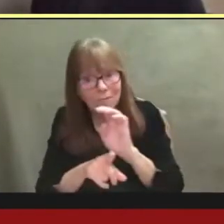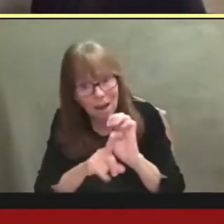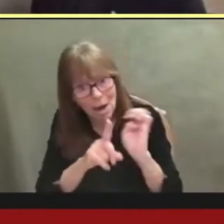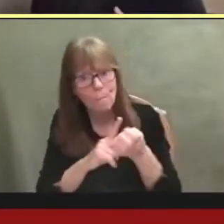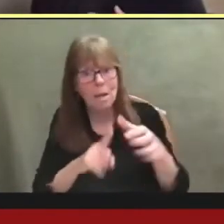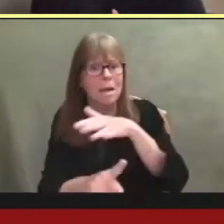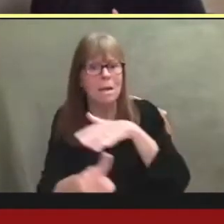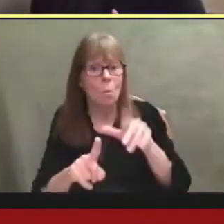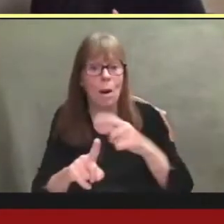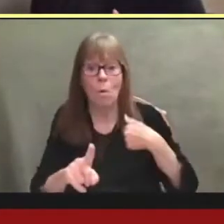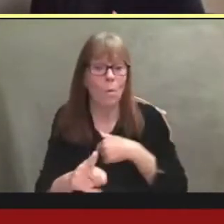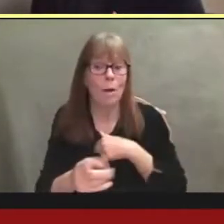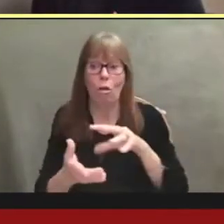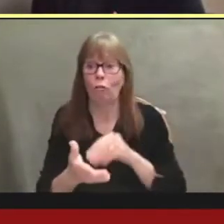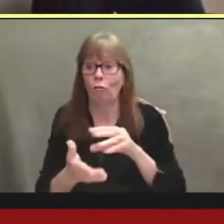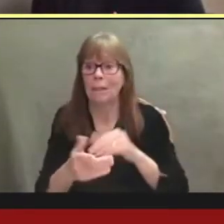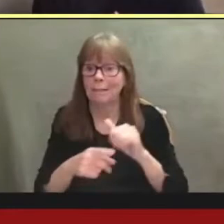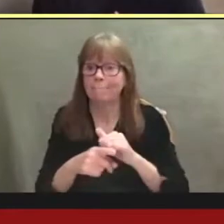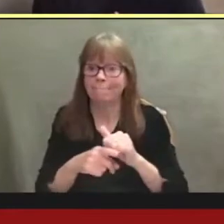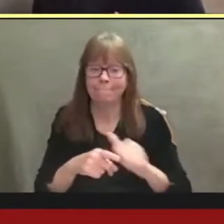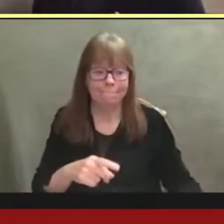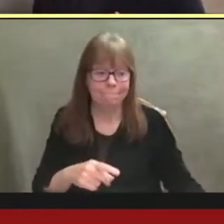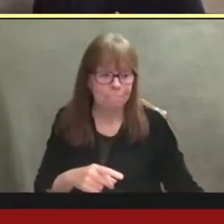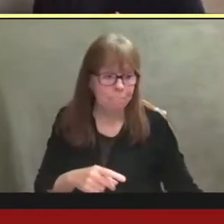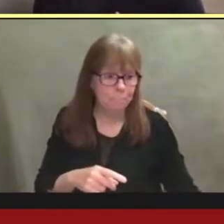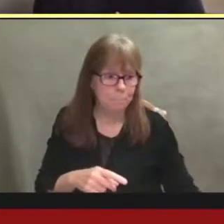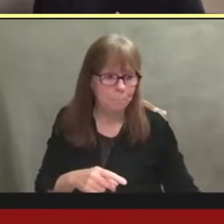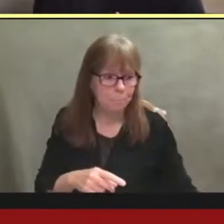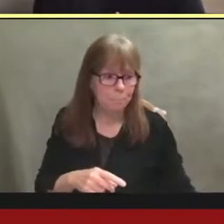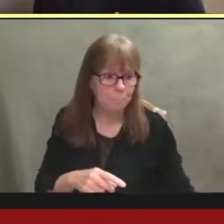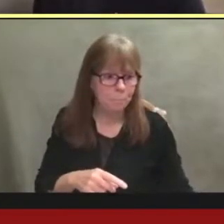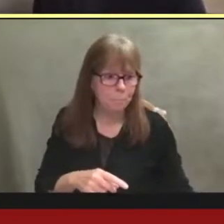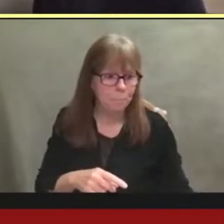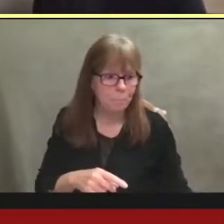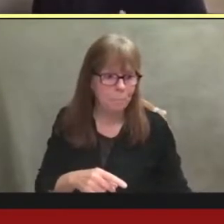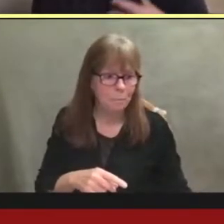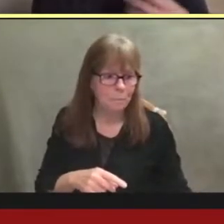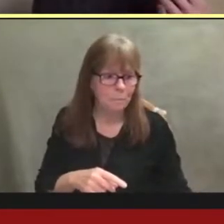Next slide please.